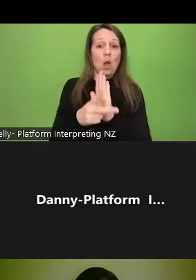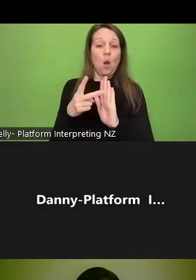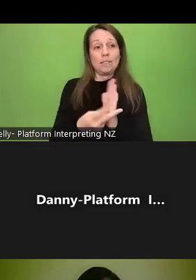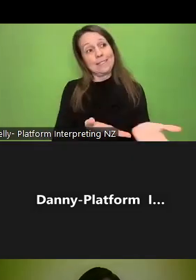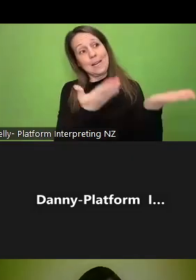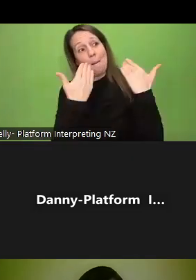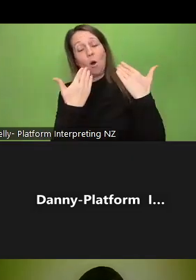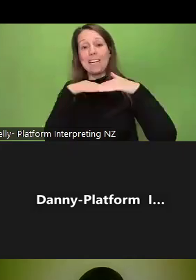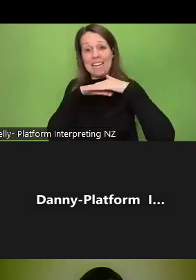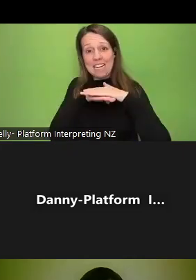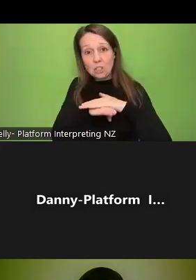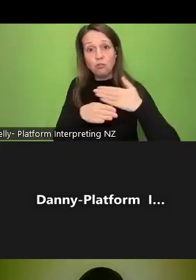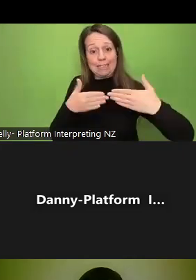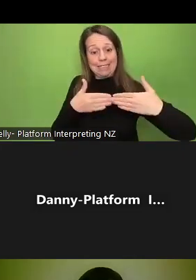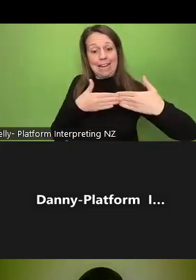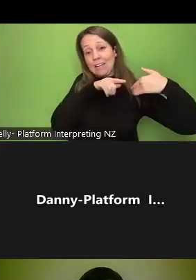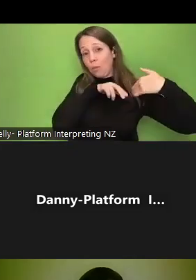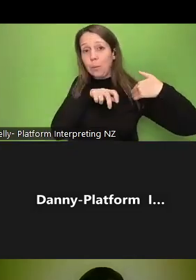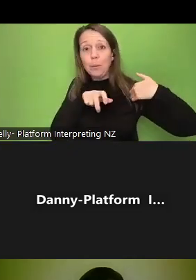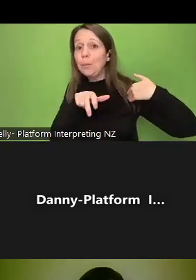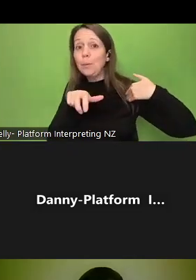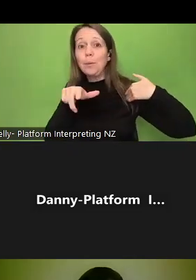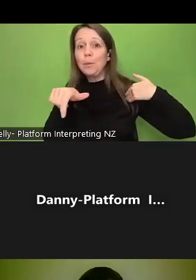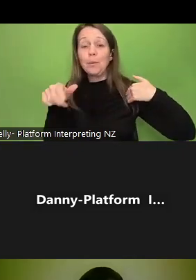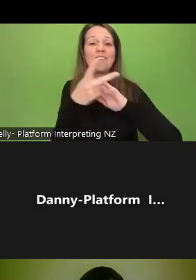And I'll send you links to these resources in the follow-up notes,